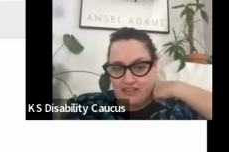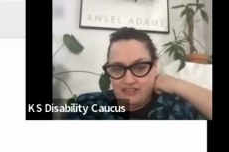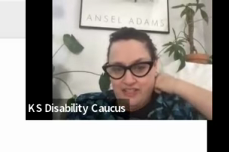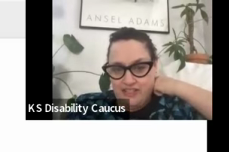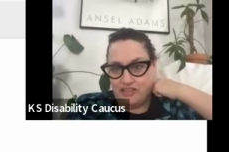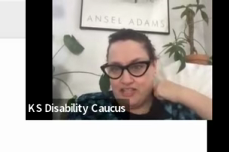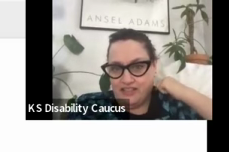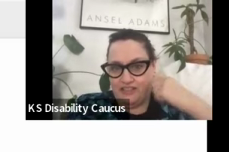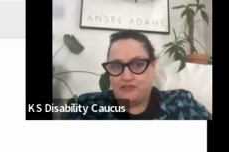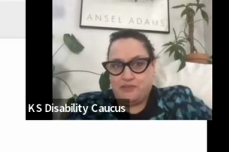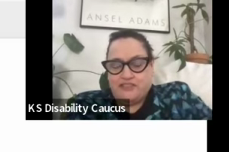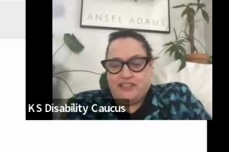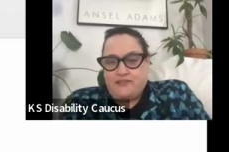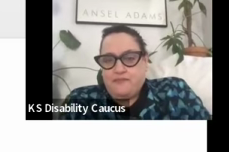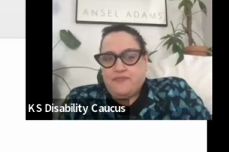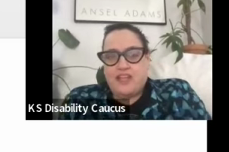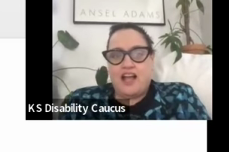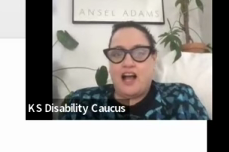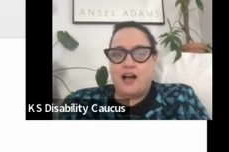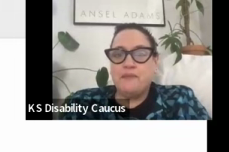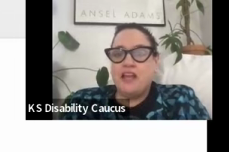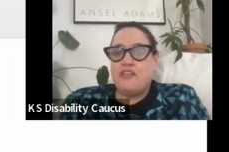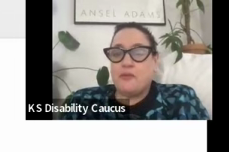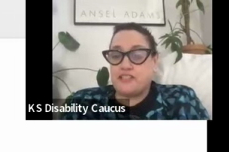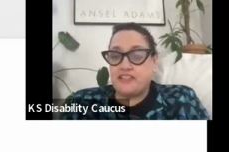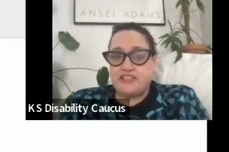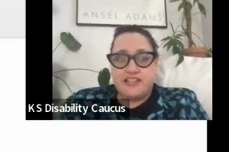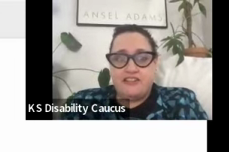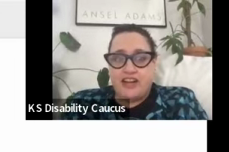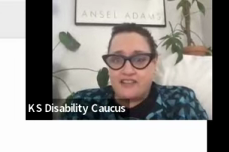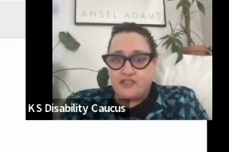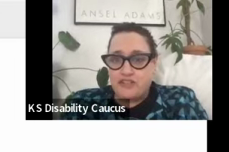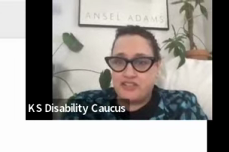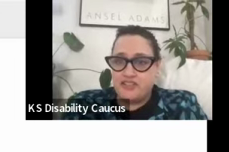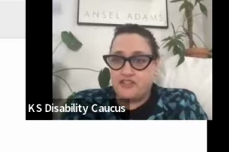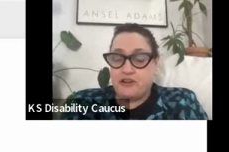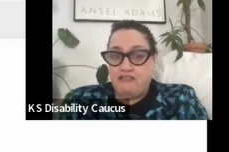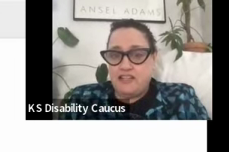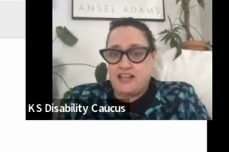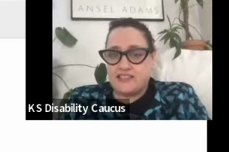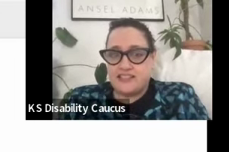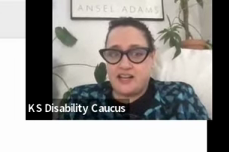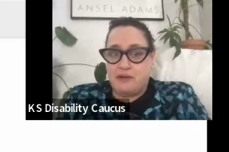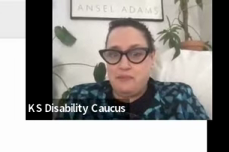And if you need to change your sub titles this radar there are subtitle setting so you can adjust and make things bigger or smaller. We have sign language interpreters on webinar today.